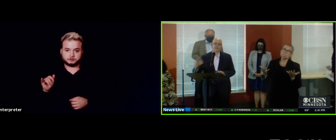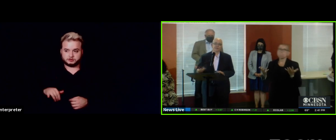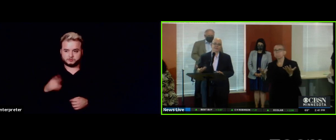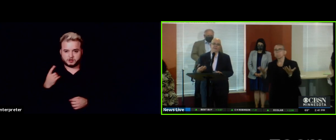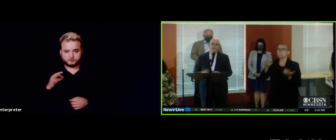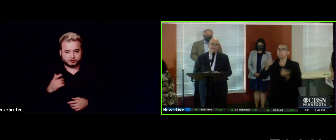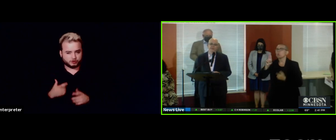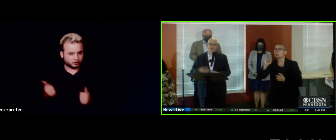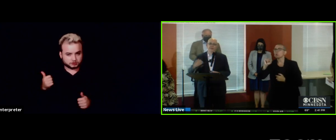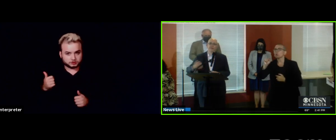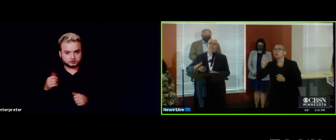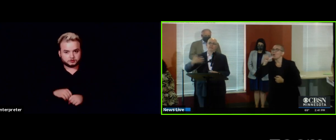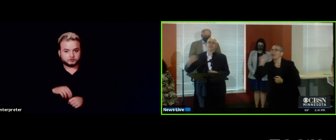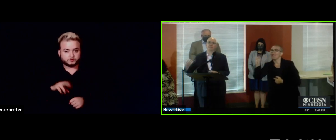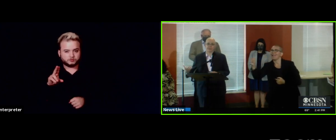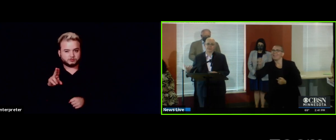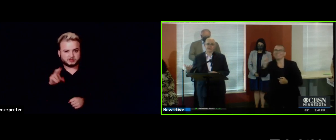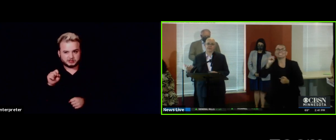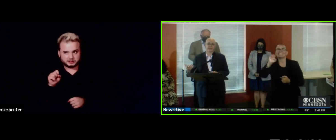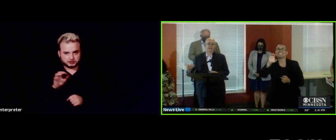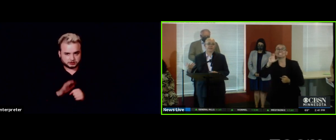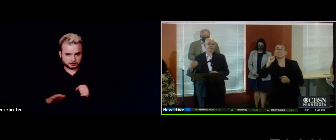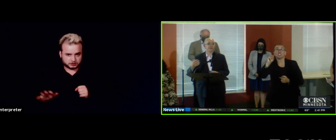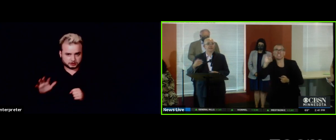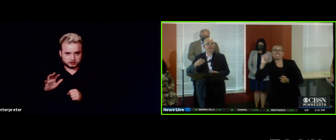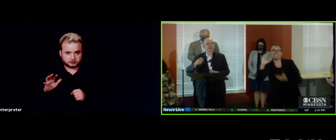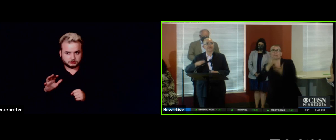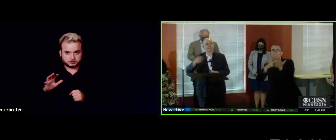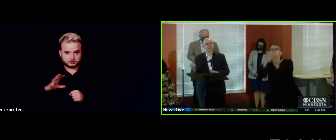subsidy types of them. There might be a couple residents or households that have a tenant